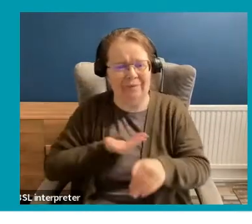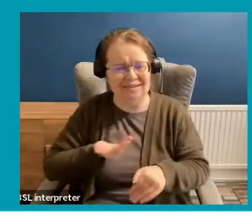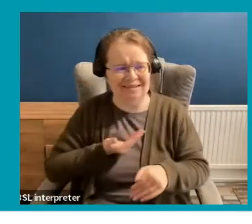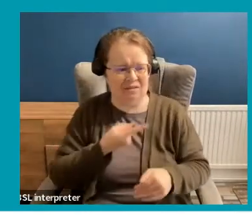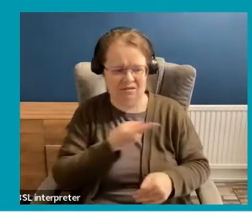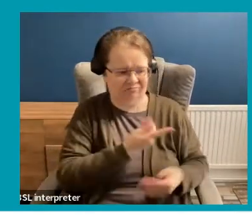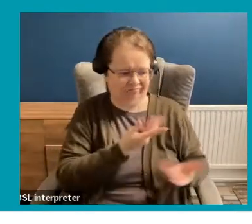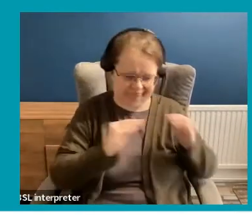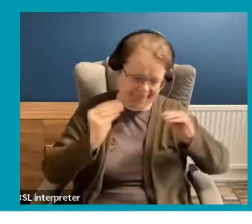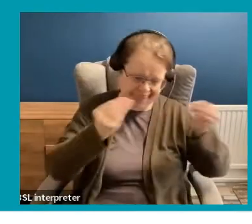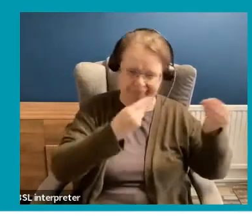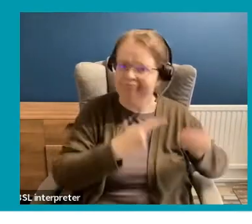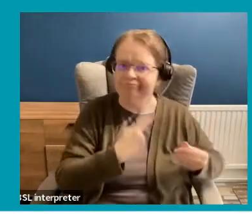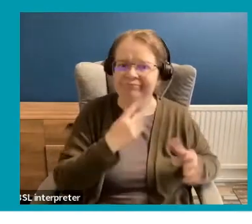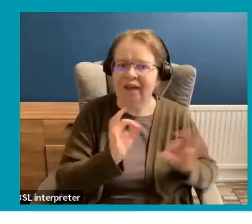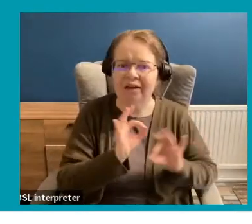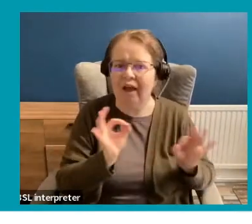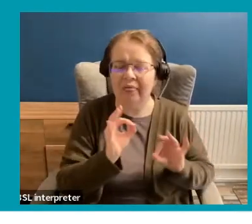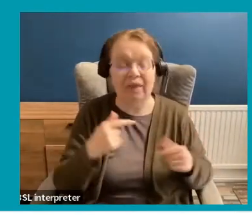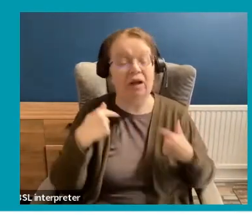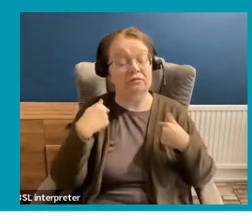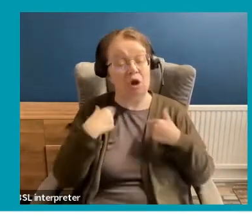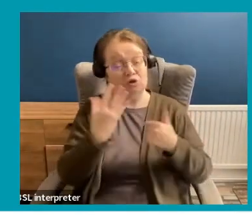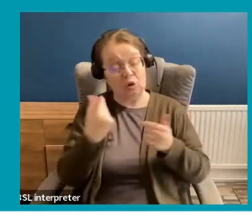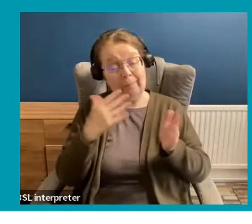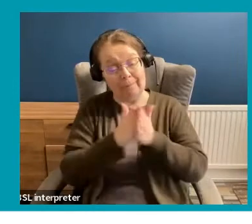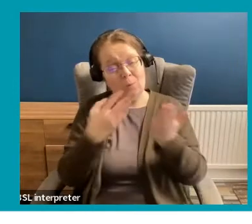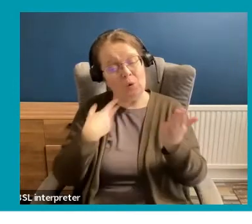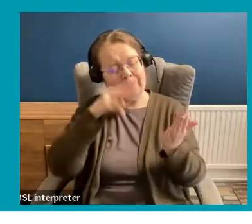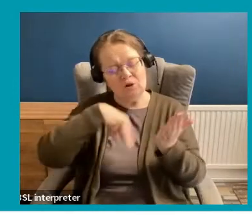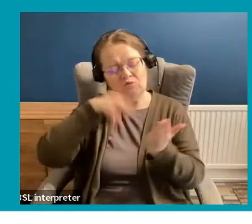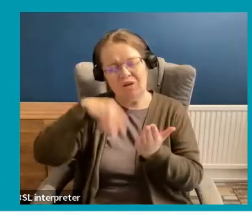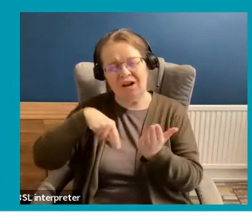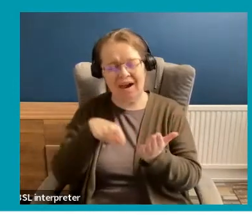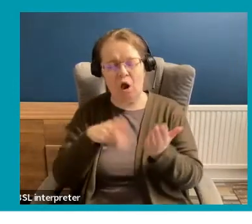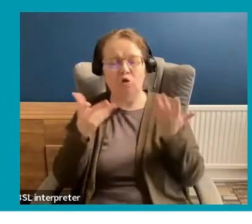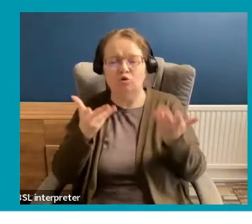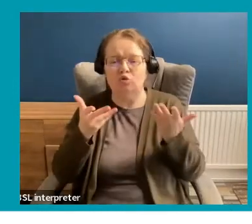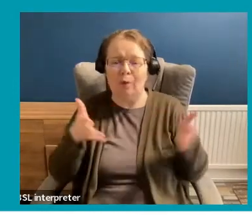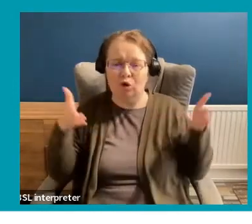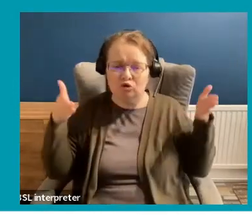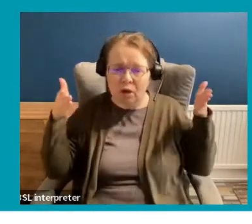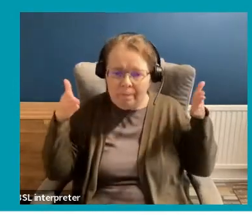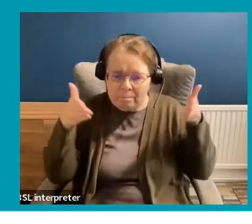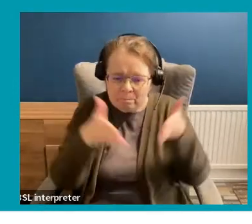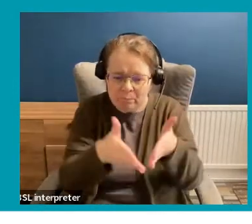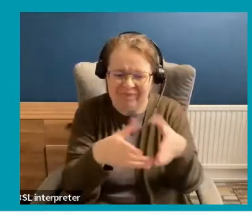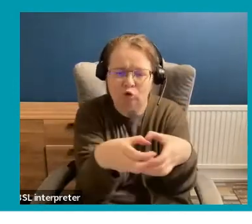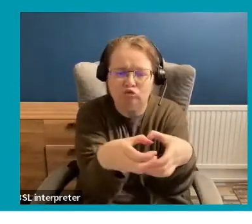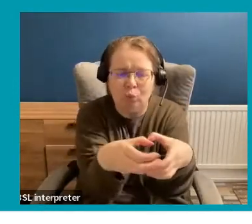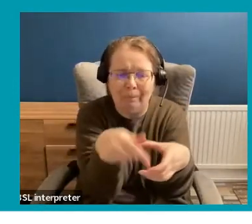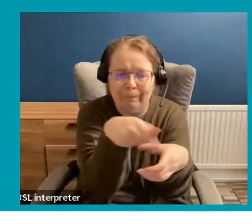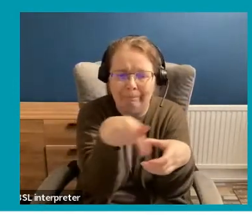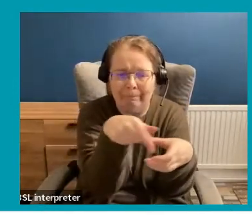Also, a lot of books that I read focused in on a particular group or characteristic.